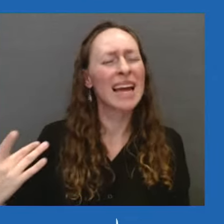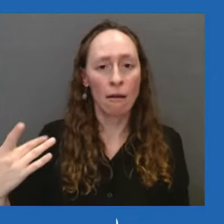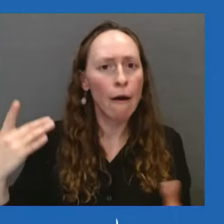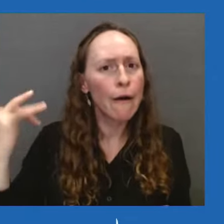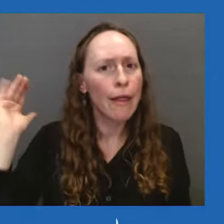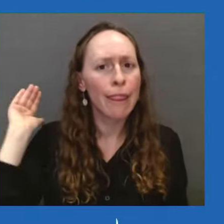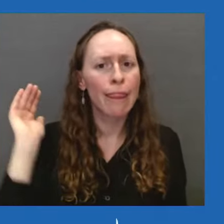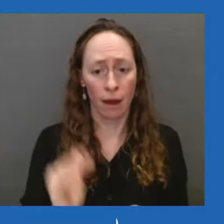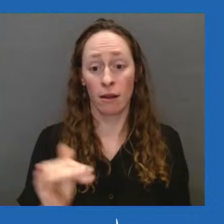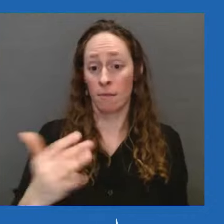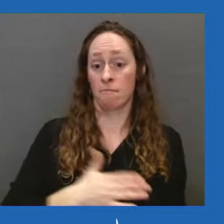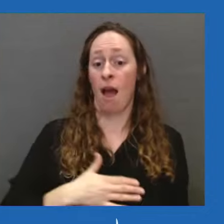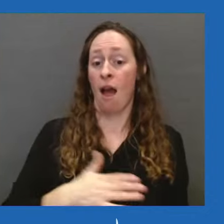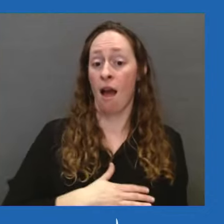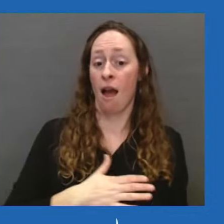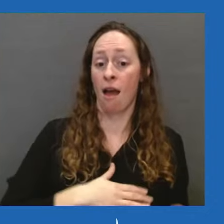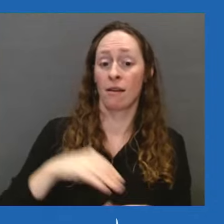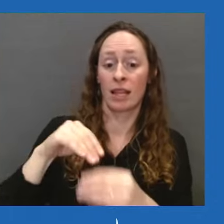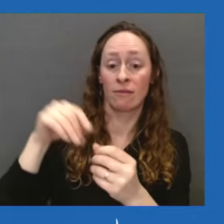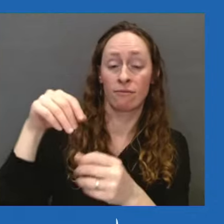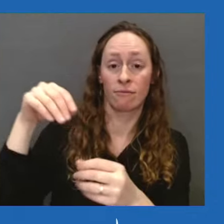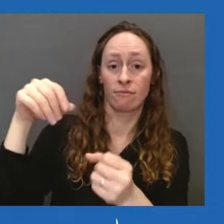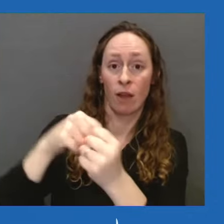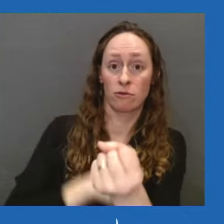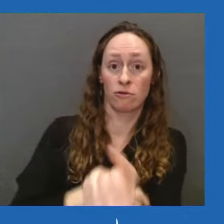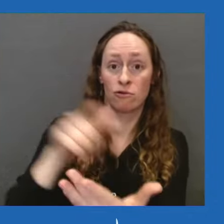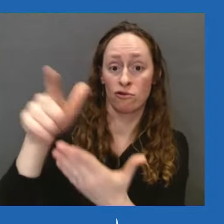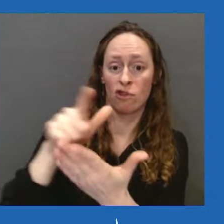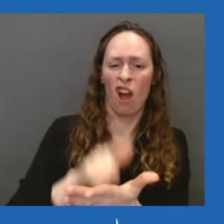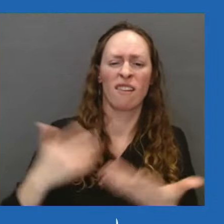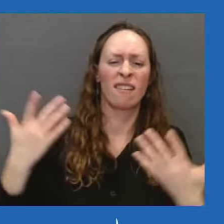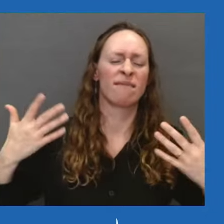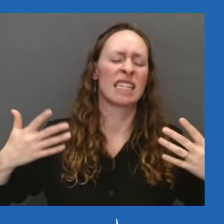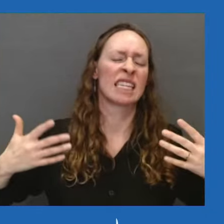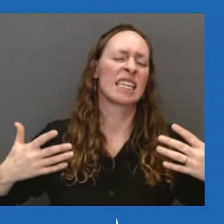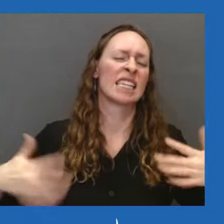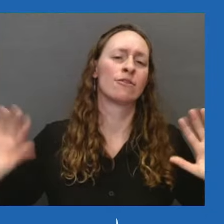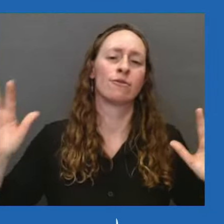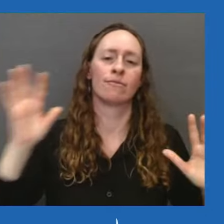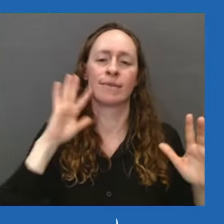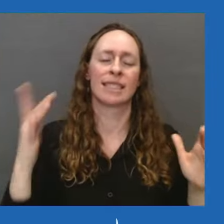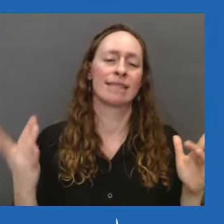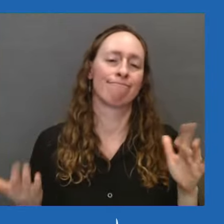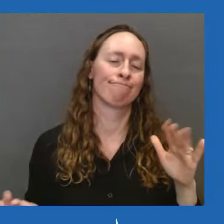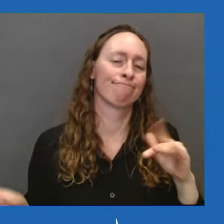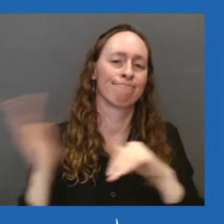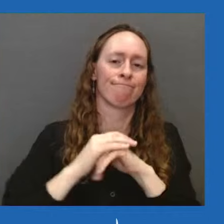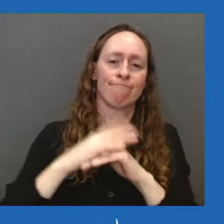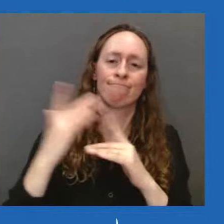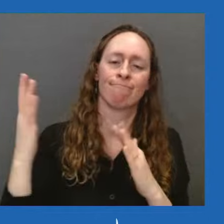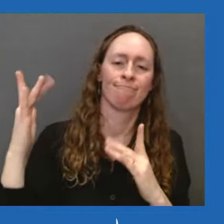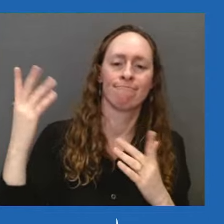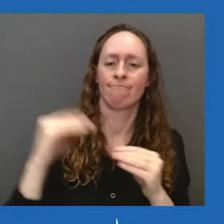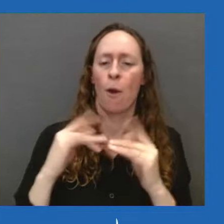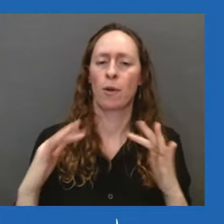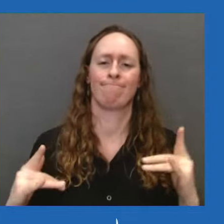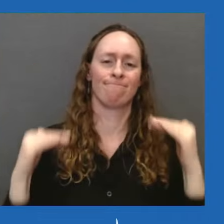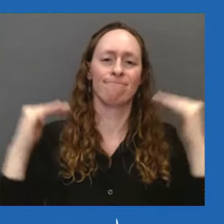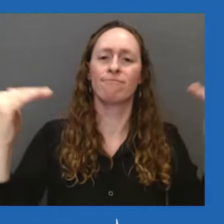built the interstate highway system. We're investing in roads, bridges, ports, airports, clean water, affordable high-speed Internet.